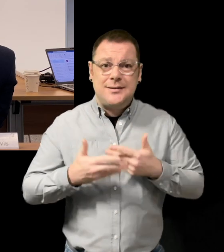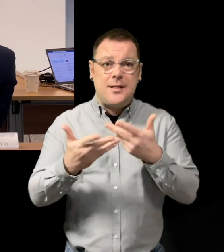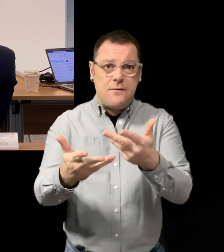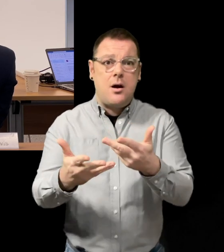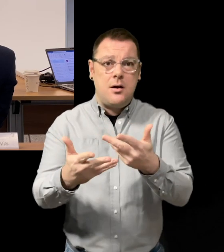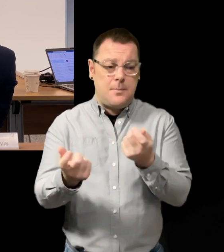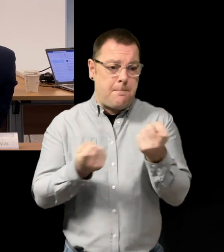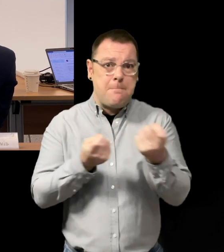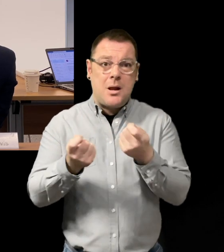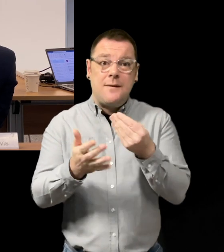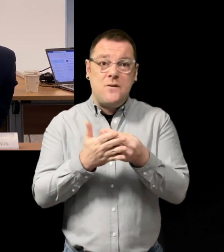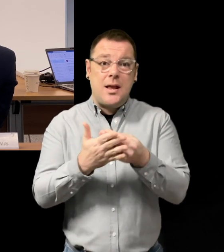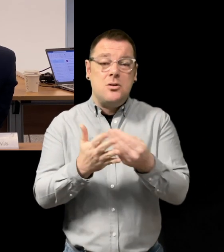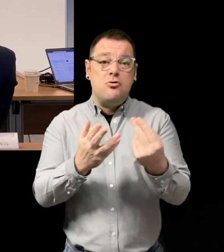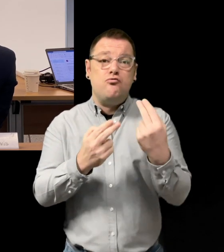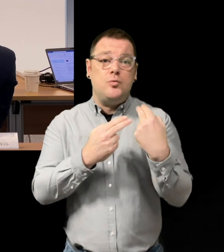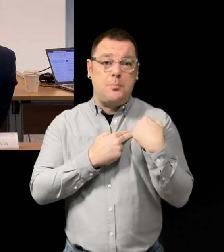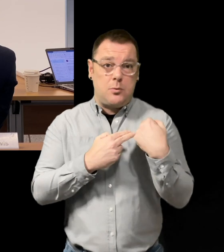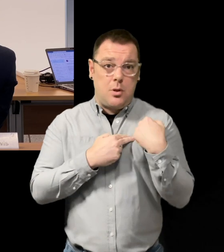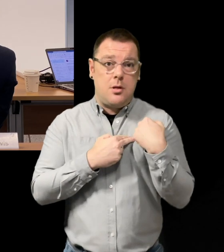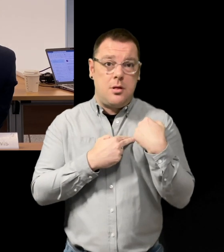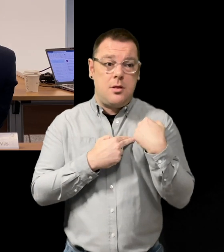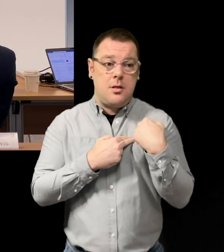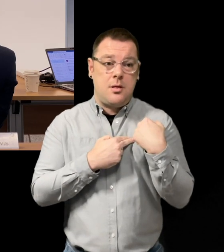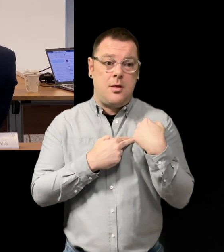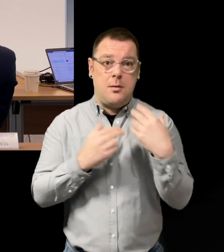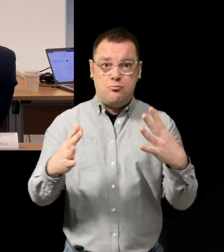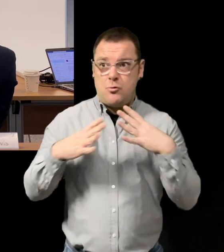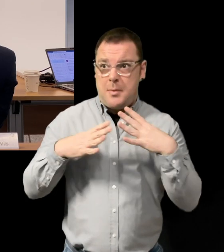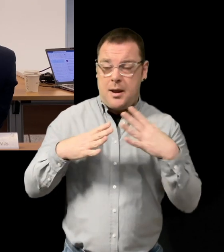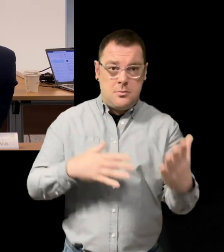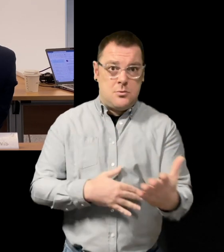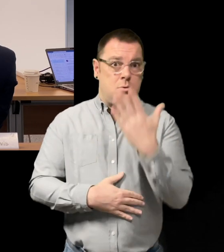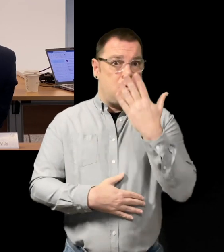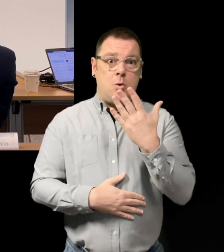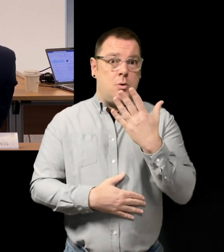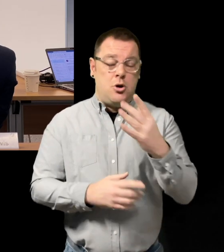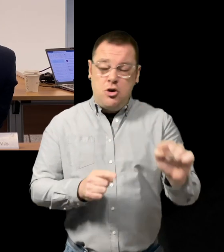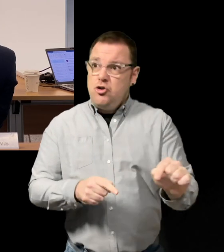to enable us to manage our finances responsibly. Prepared to face the huge, unexpected